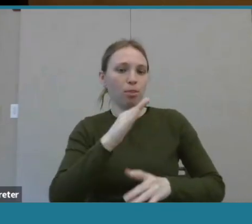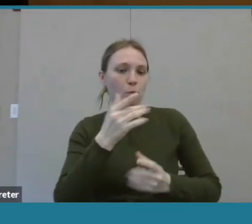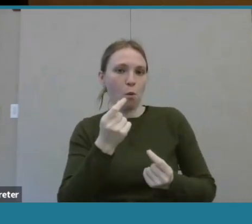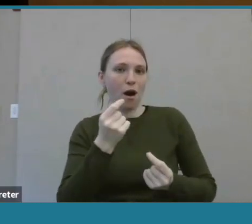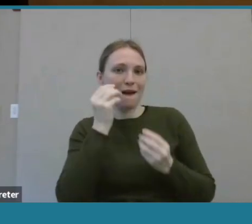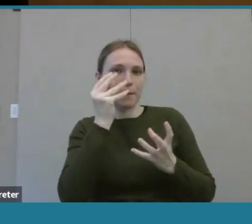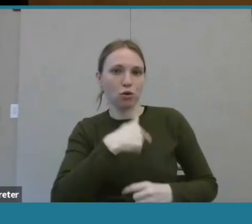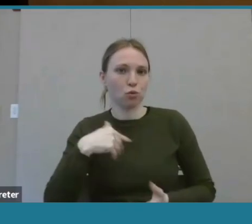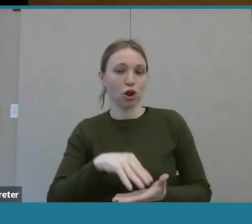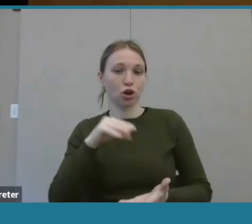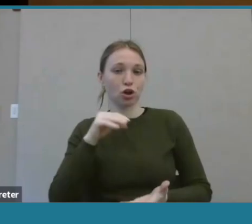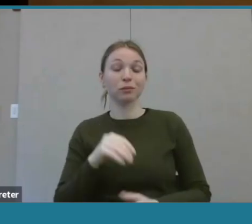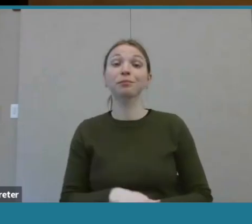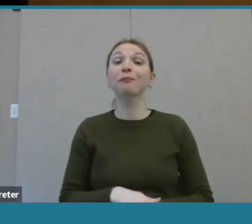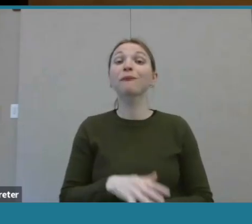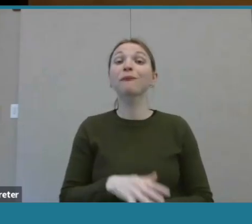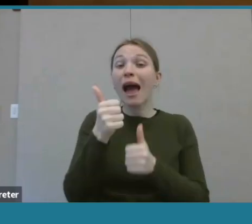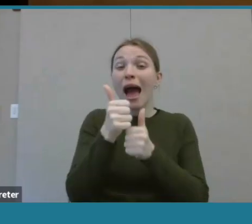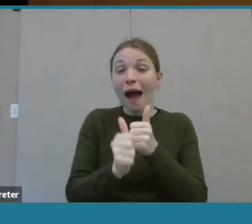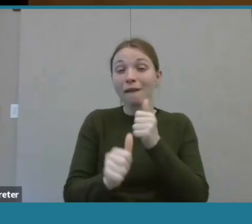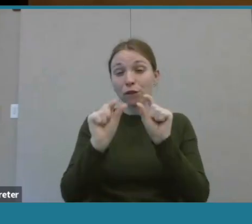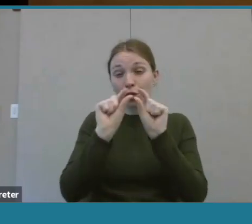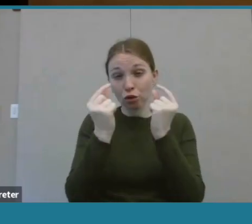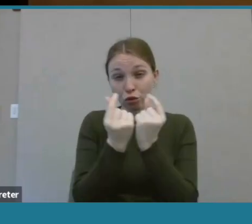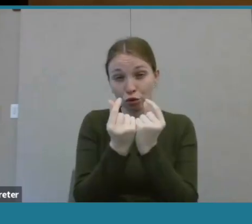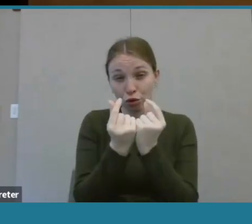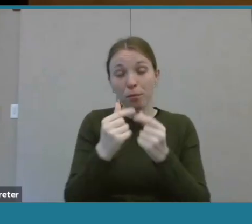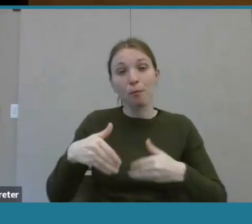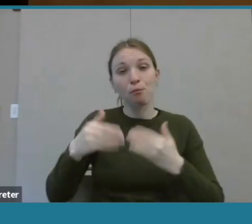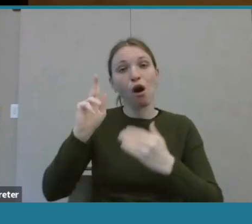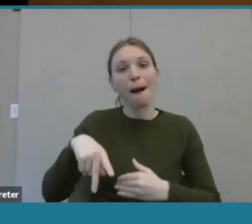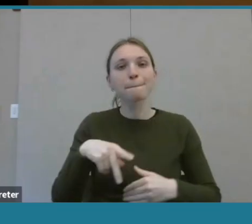Without prompting, every group brought up wayfinding and bathrooms, and that was